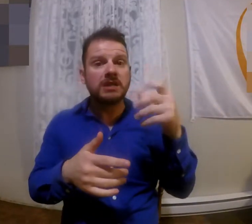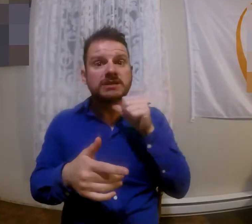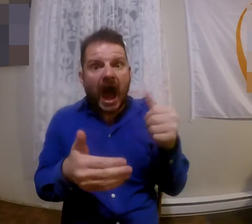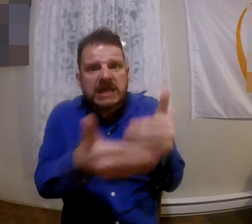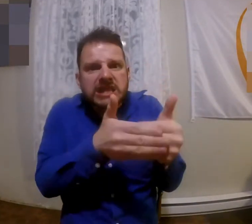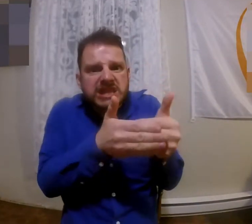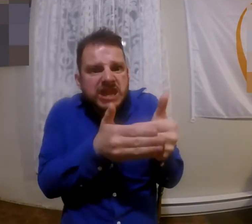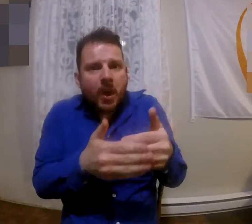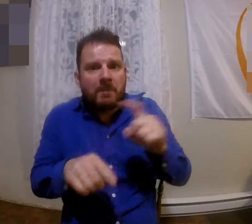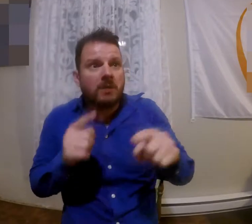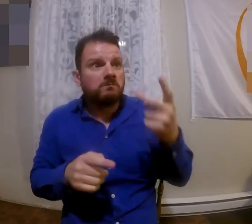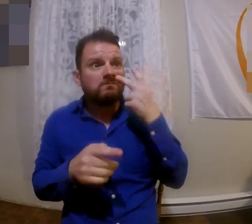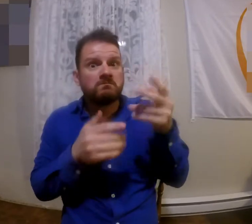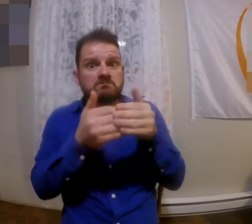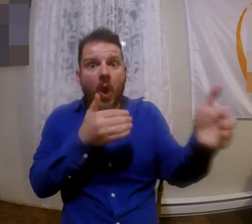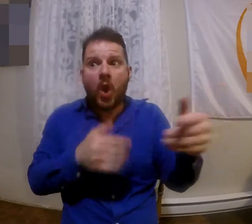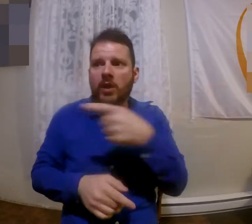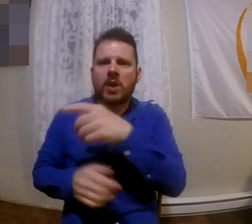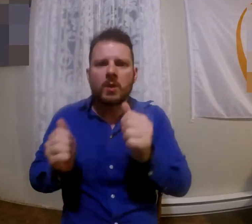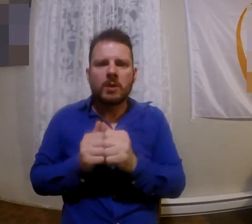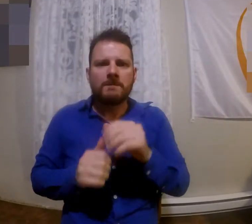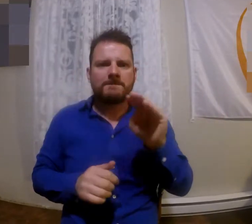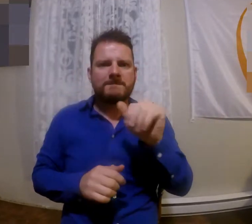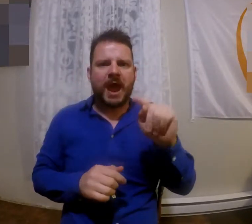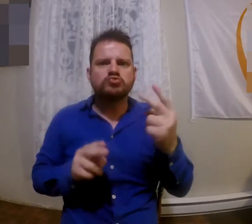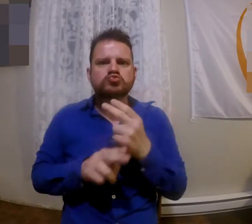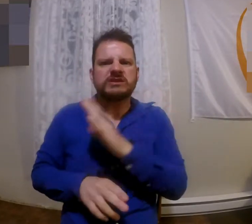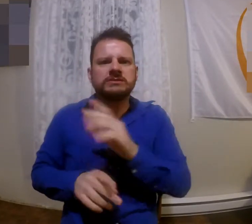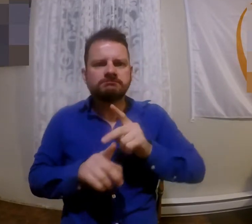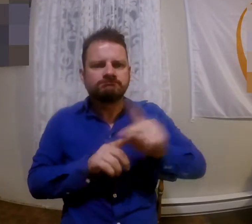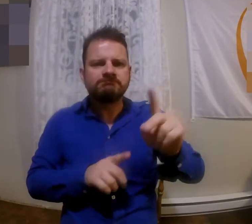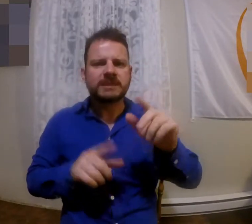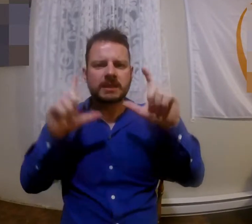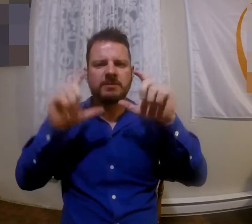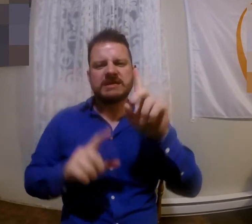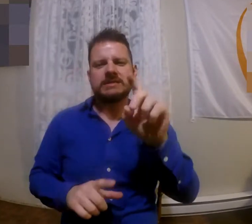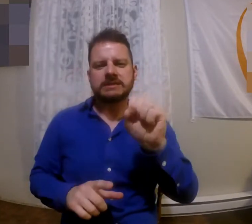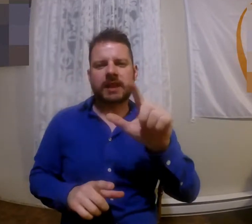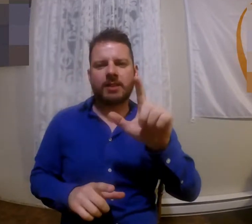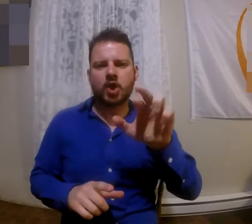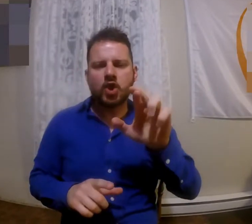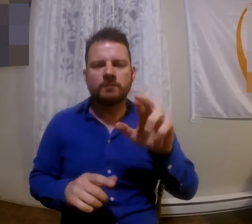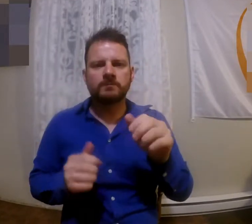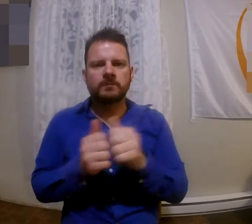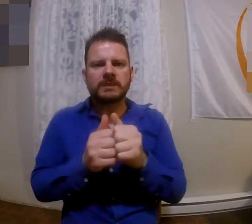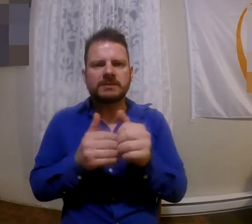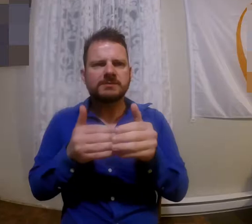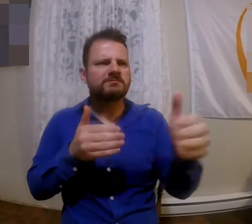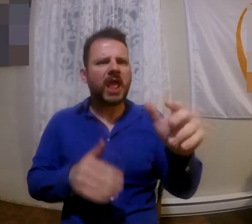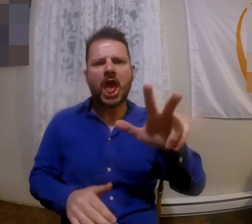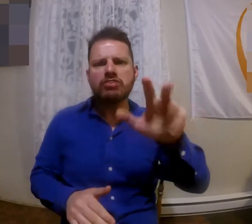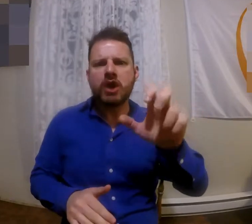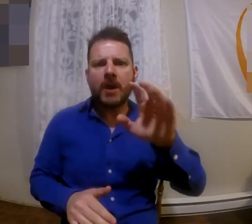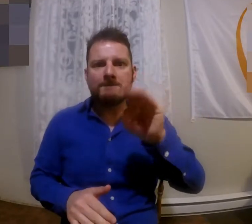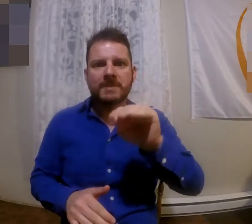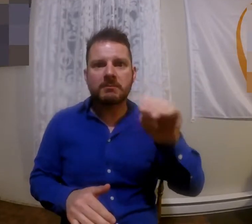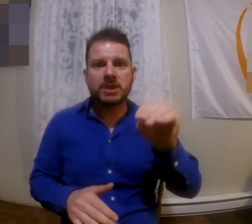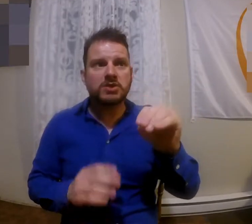It was not very near but there's a distance to see. Matt used his DSLR camera with 300 milimeters.